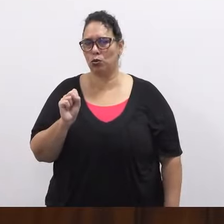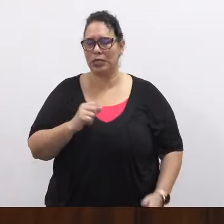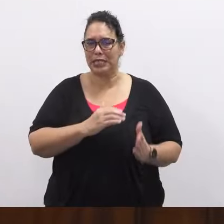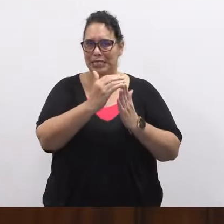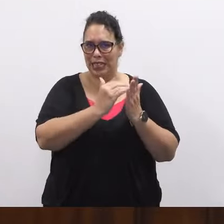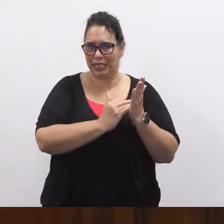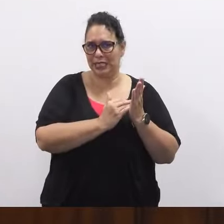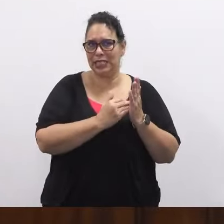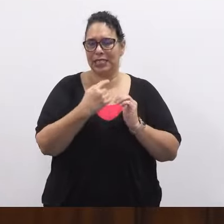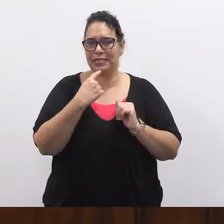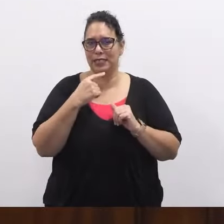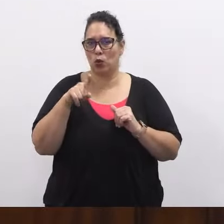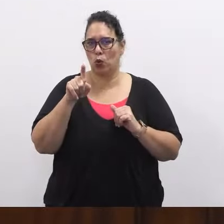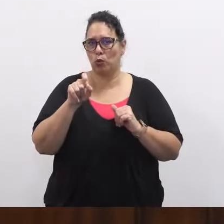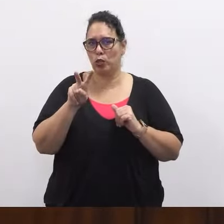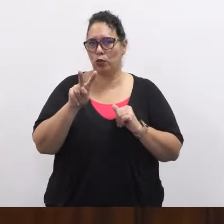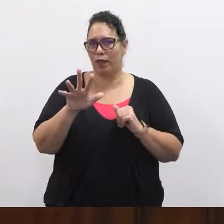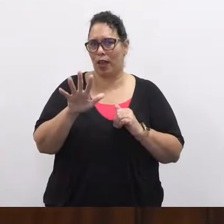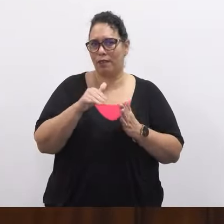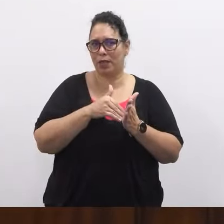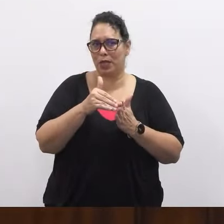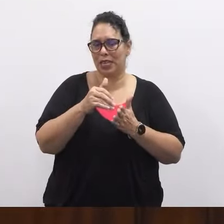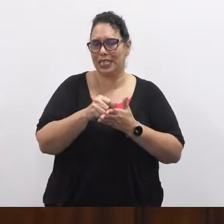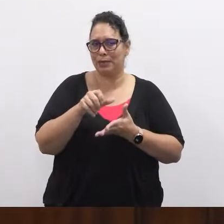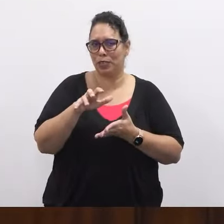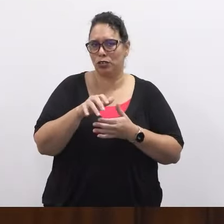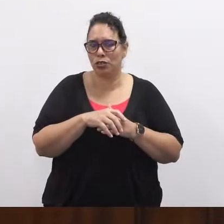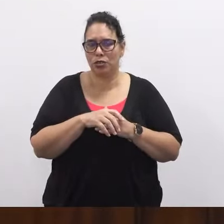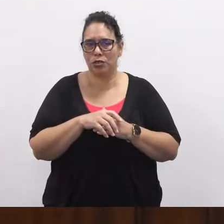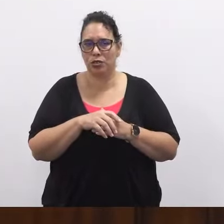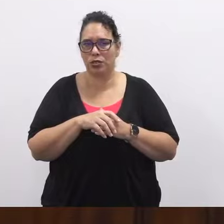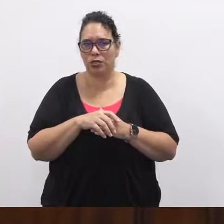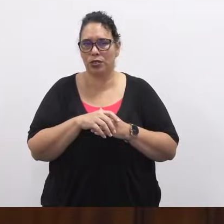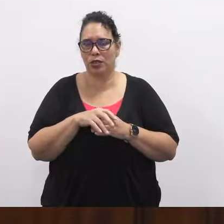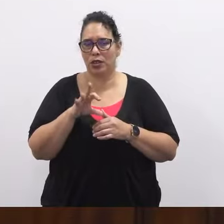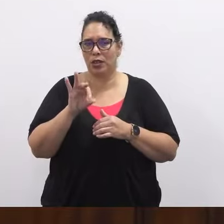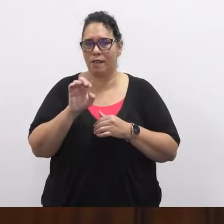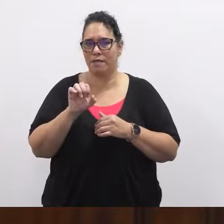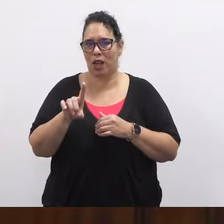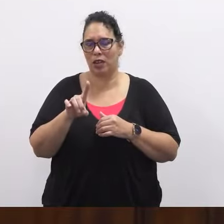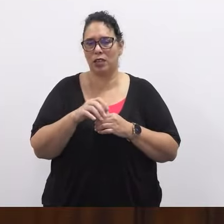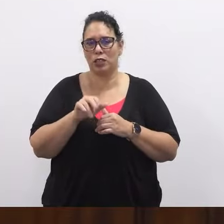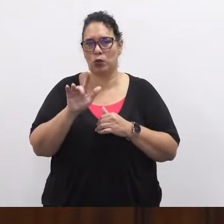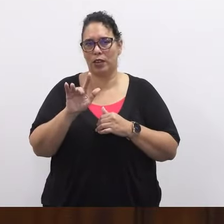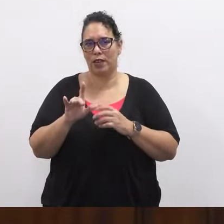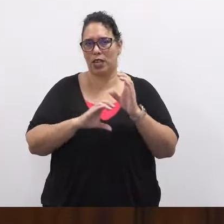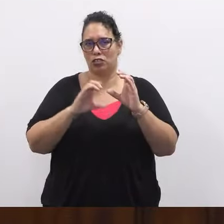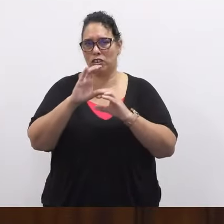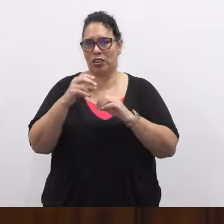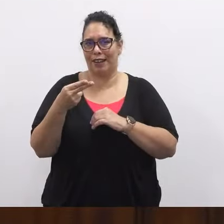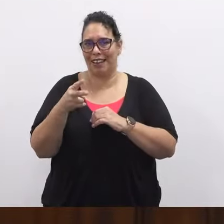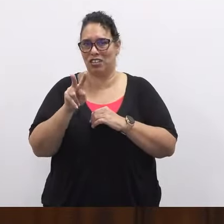and it says a 1.25 million expenditures from fund 25 for construction HVAC. Yes.